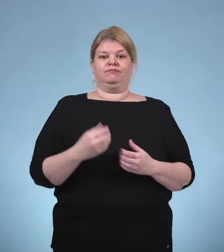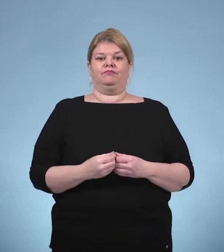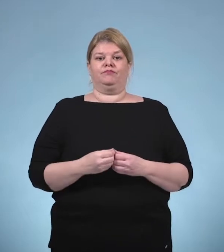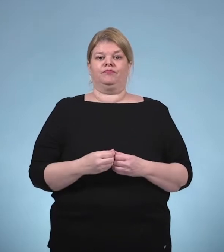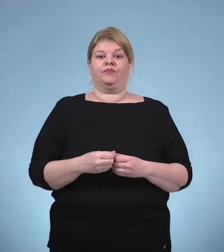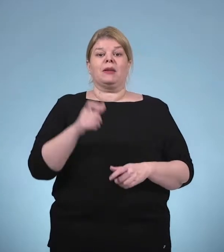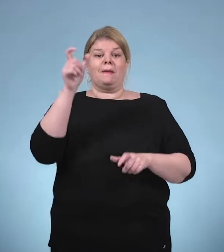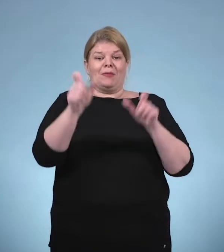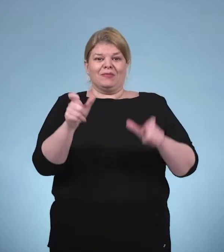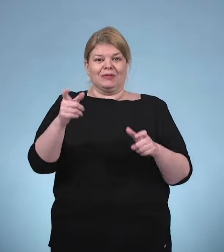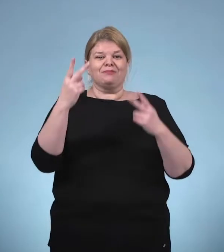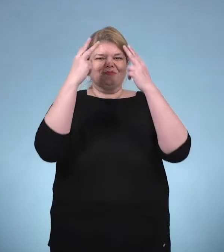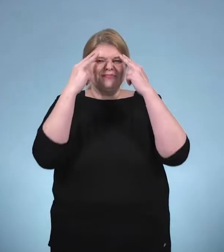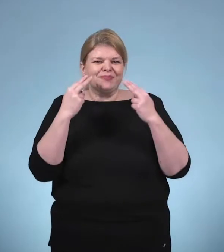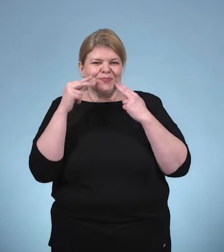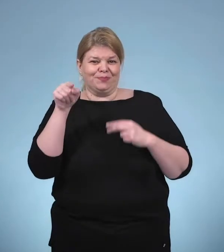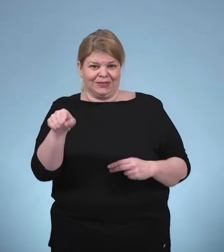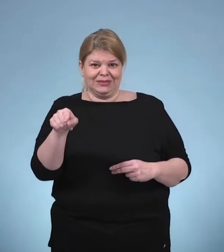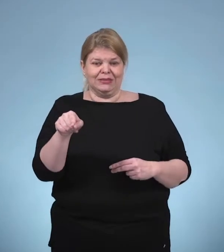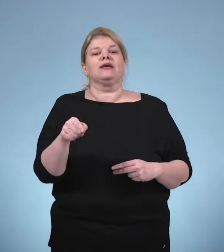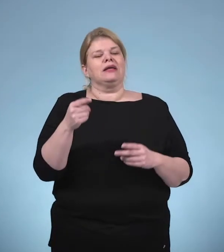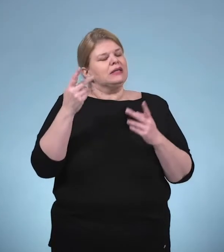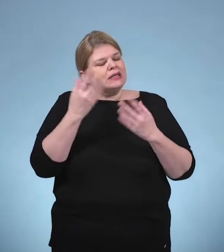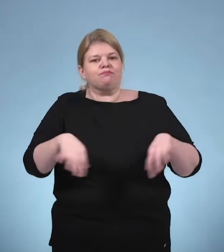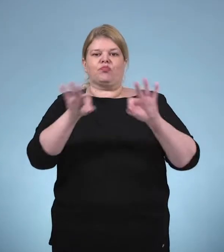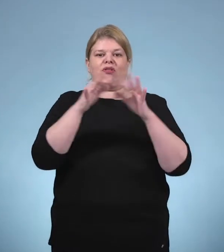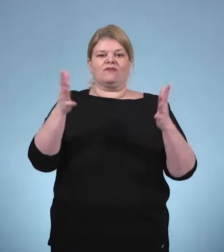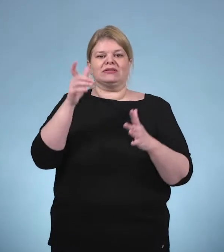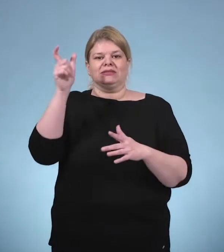For people with visual impairment it's important to describe what is happening.